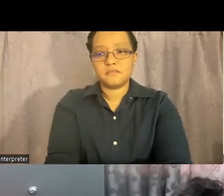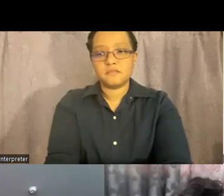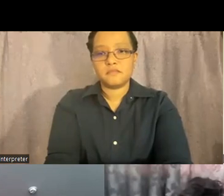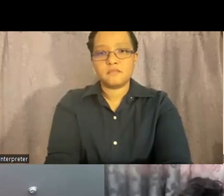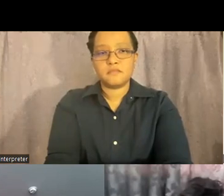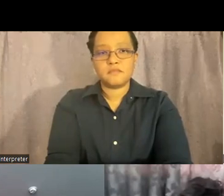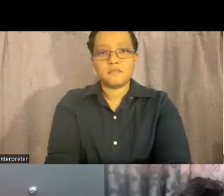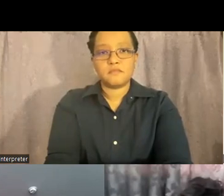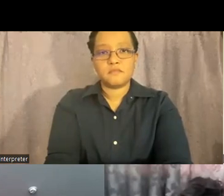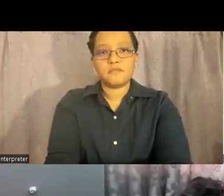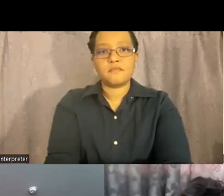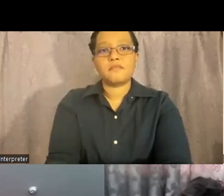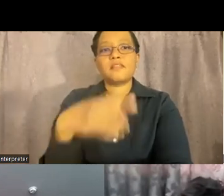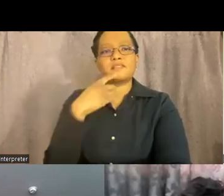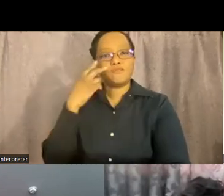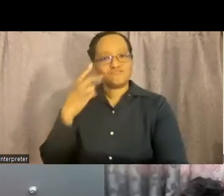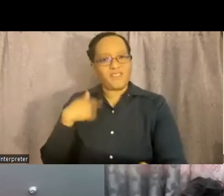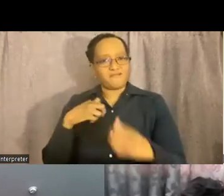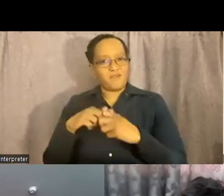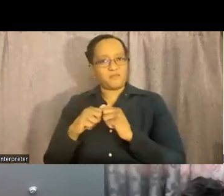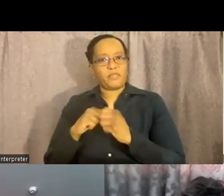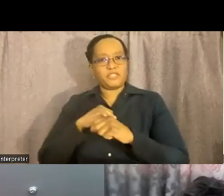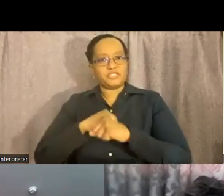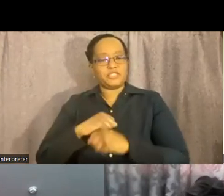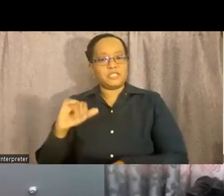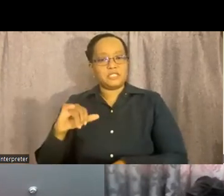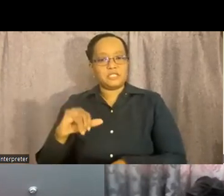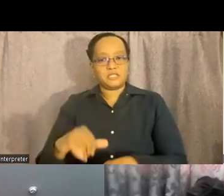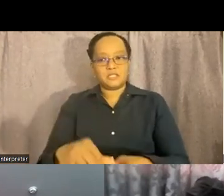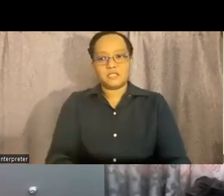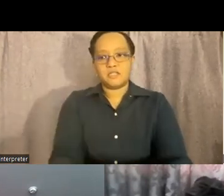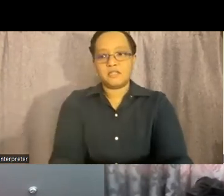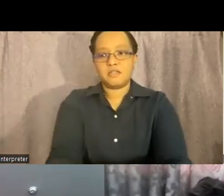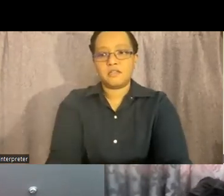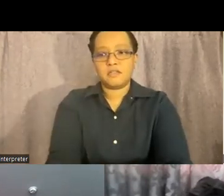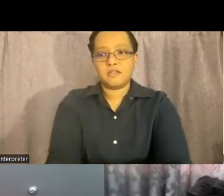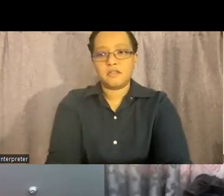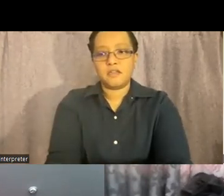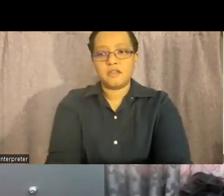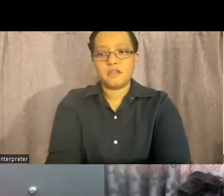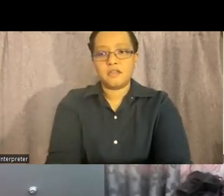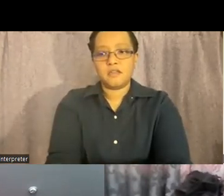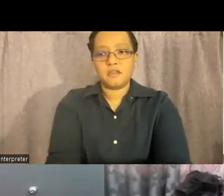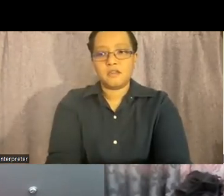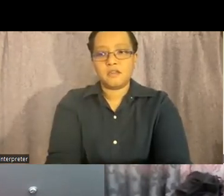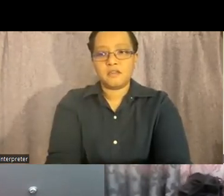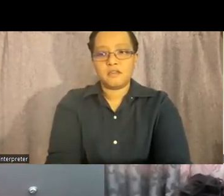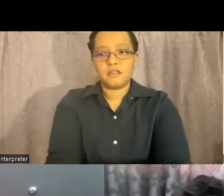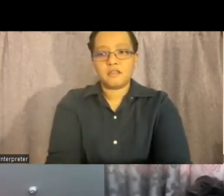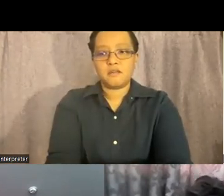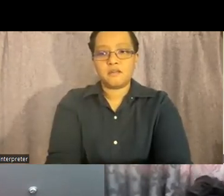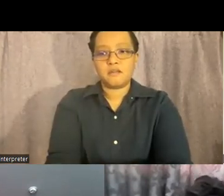with security . Okay, who is it that has their hand up?